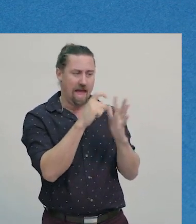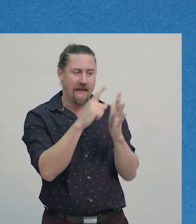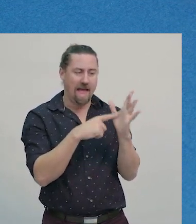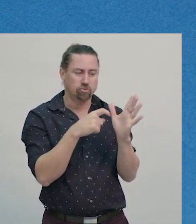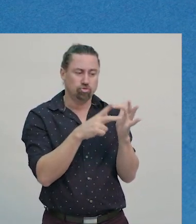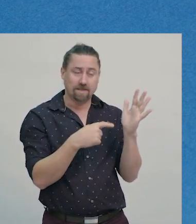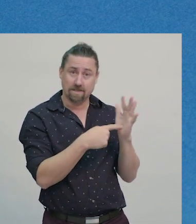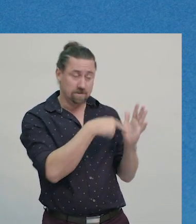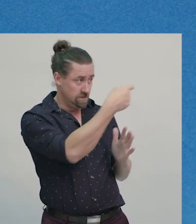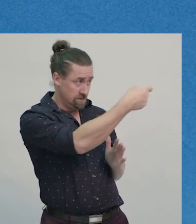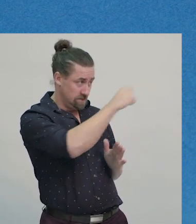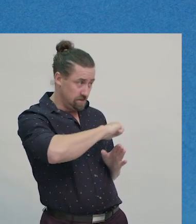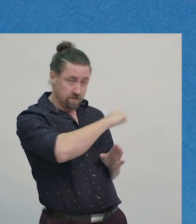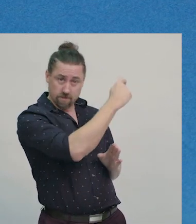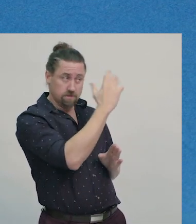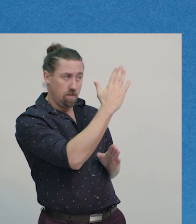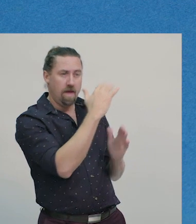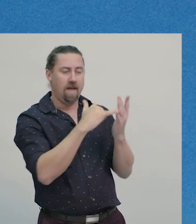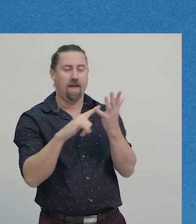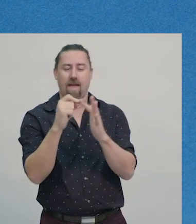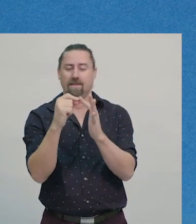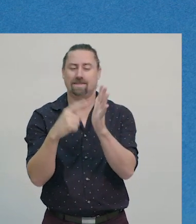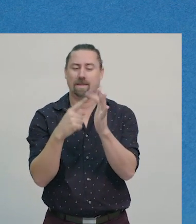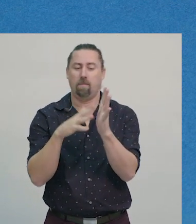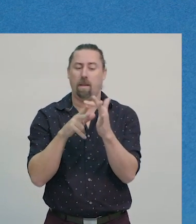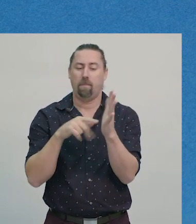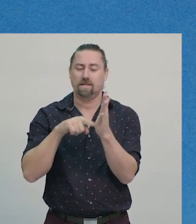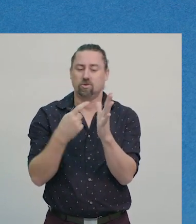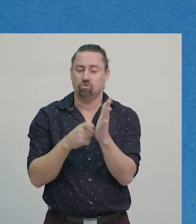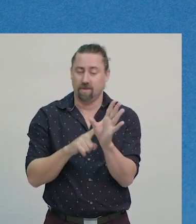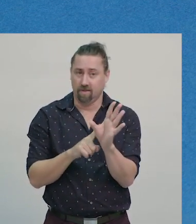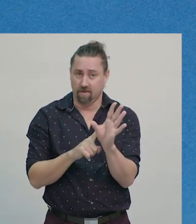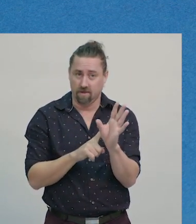So they must be supplementary, meaning angle R and angle S,